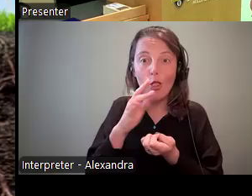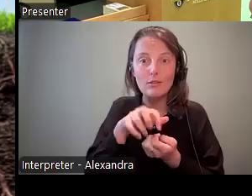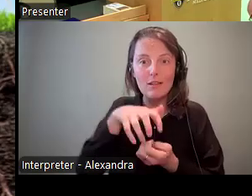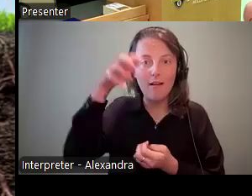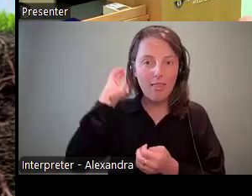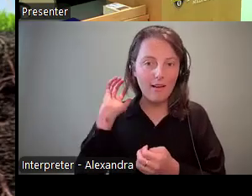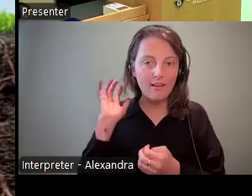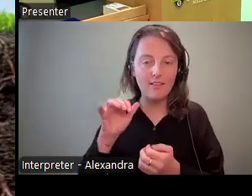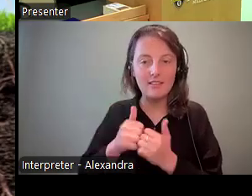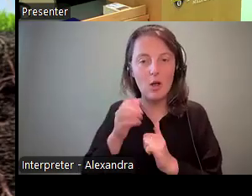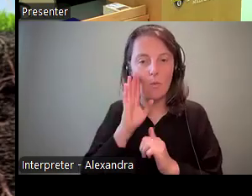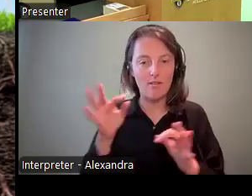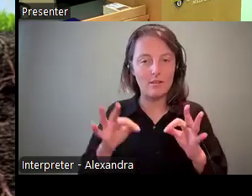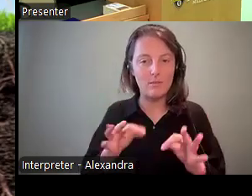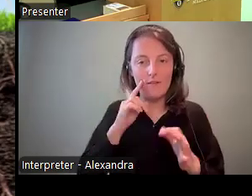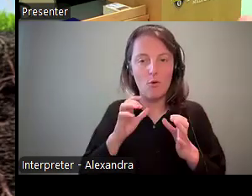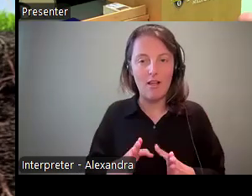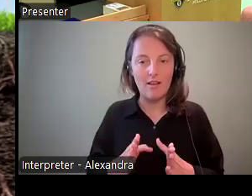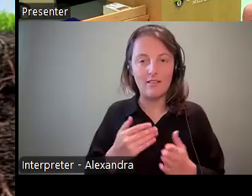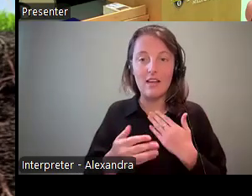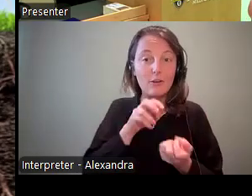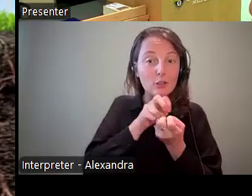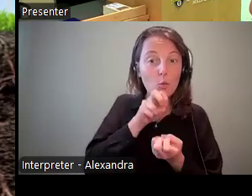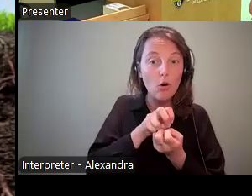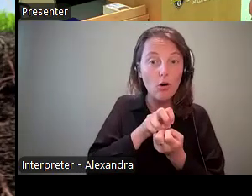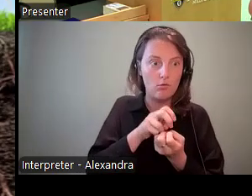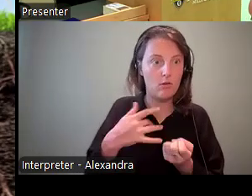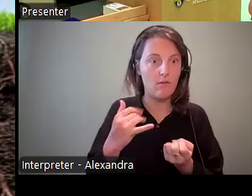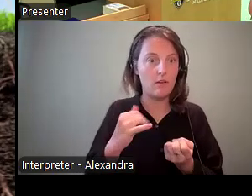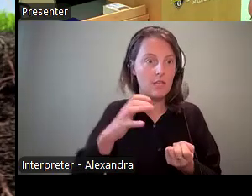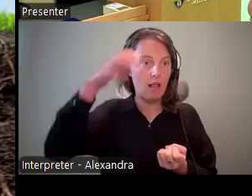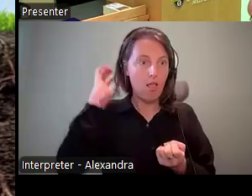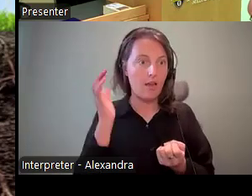Even a squirrel looks like a lion because of the hypervigilance, because of the increased